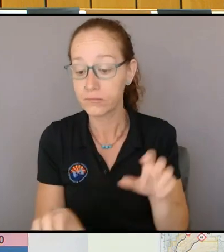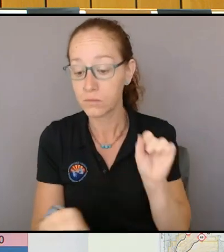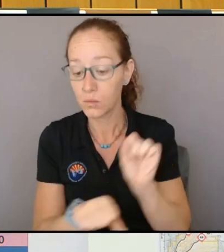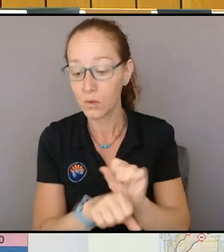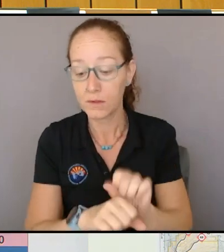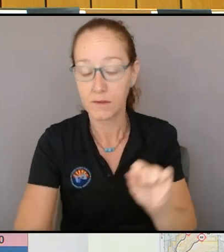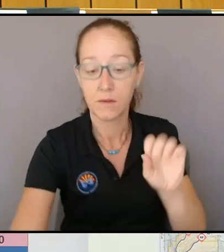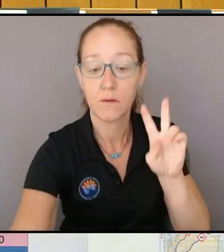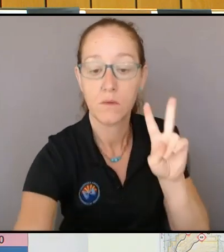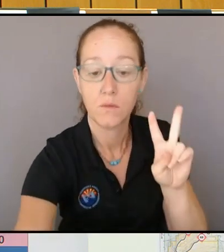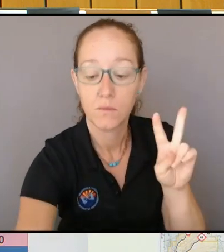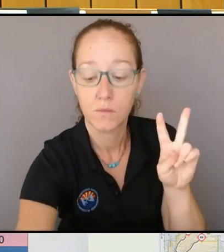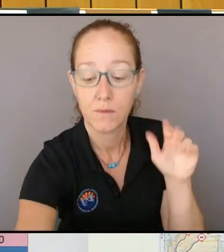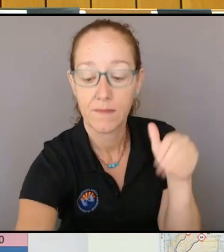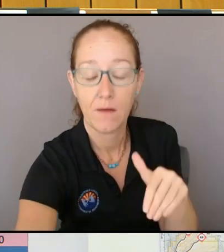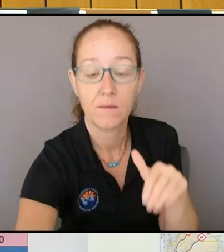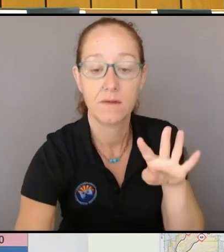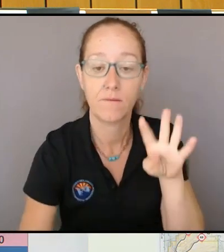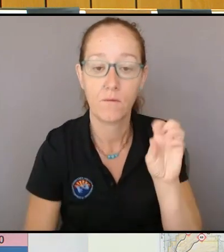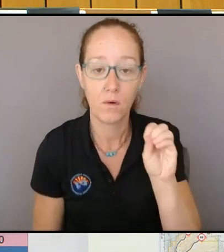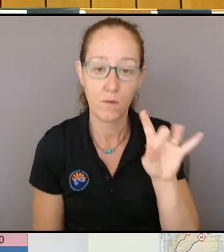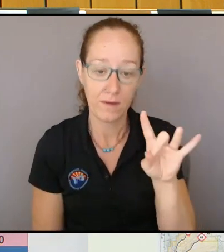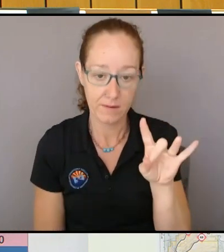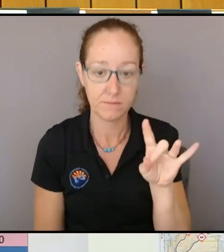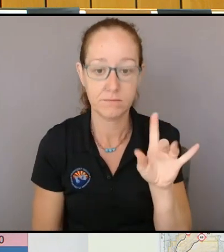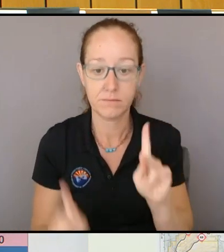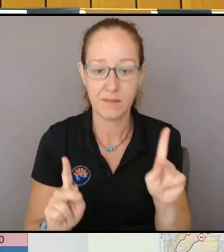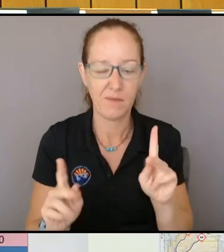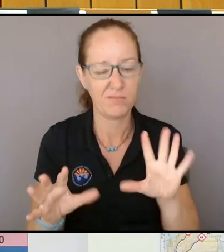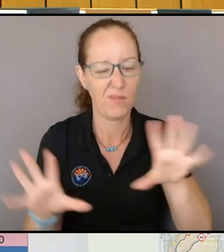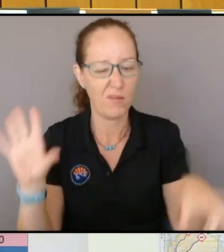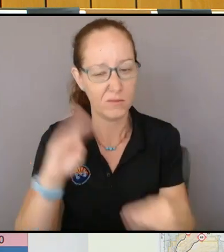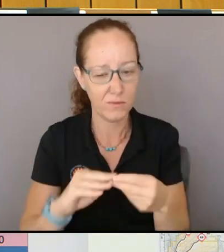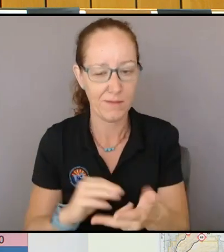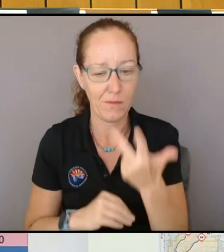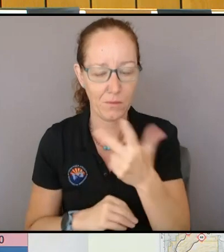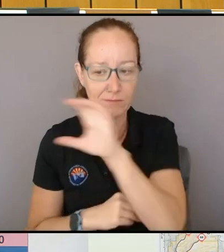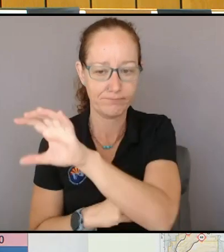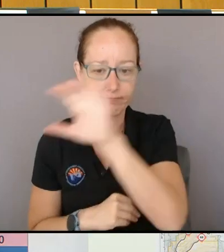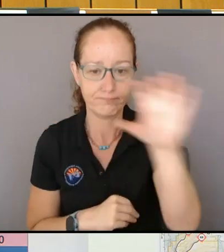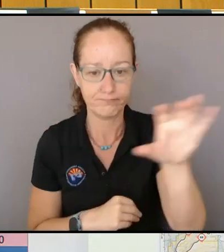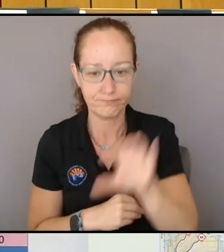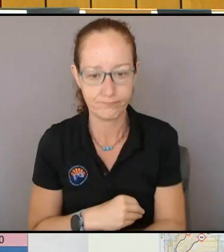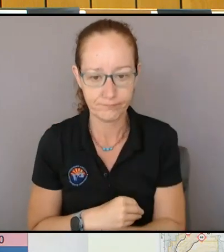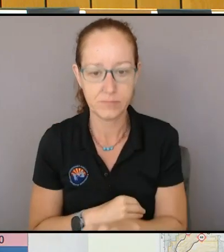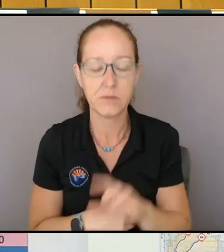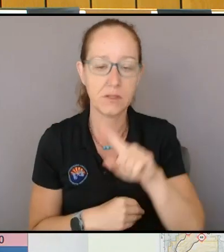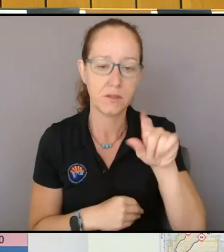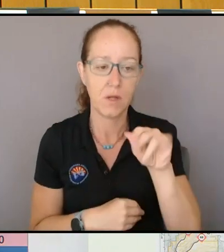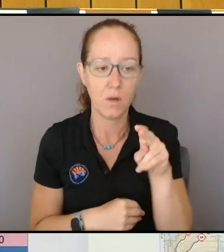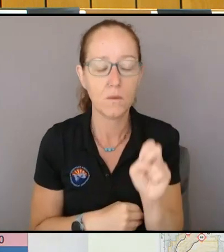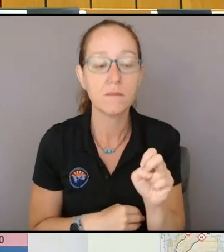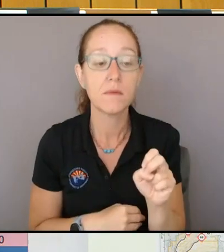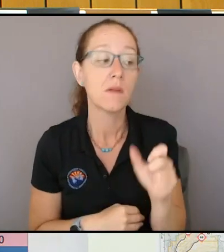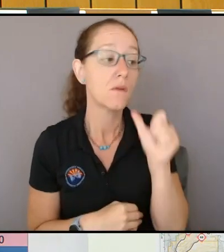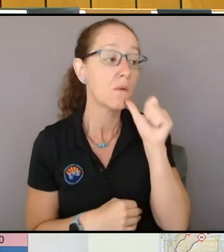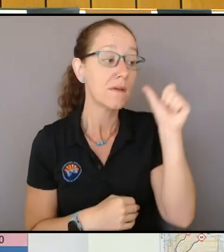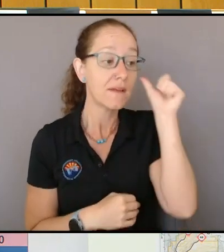So, a little bit more about the aircraft. So yesterday we had to shut down all tactical aircraft at about 11:00. Then it